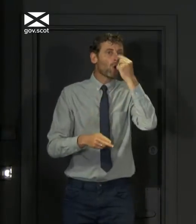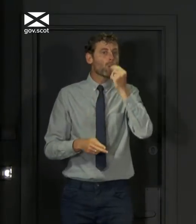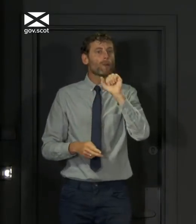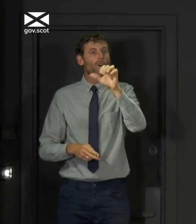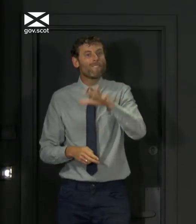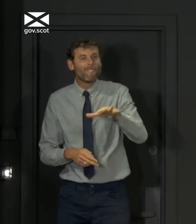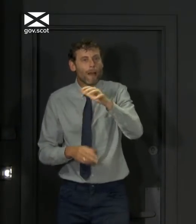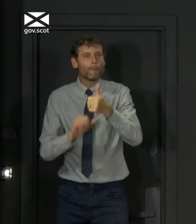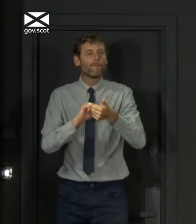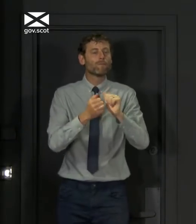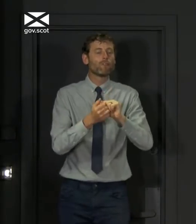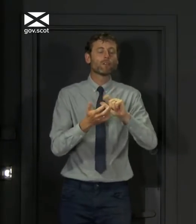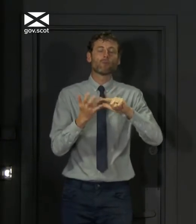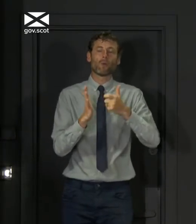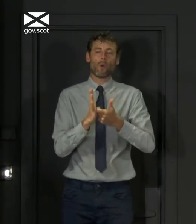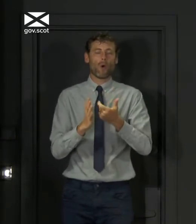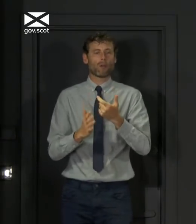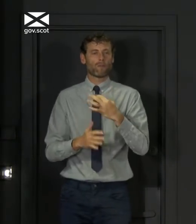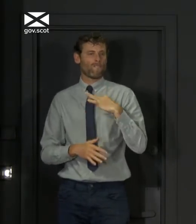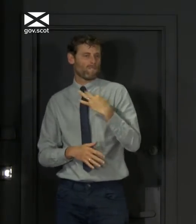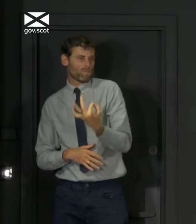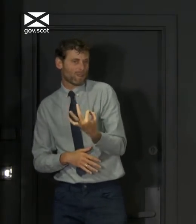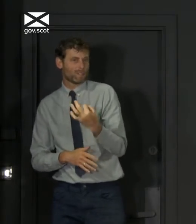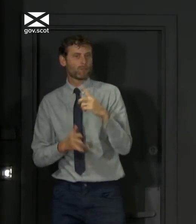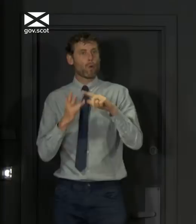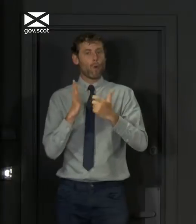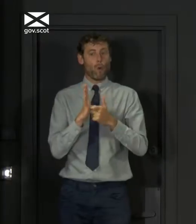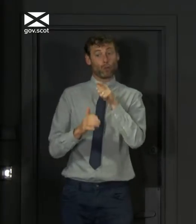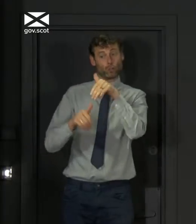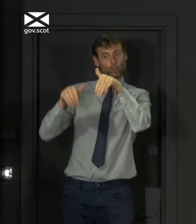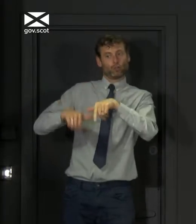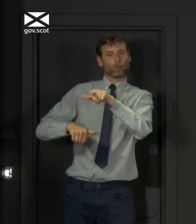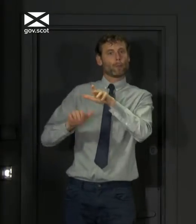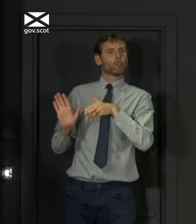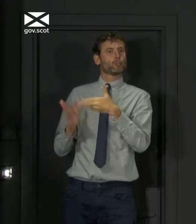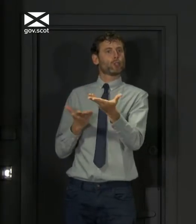or supermarket delivery services. But if you need help over and above that you can call